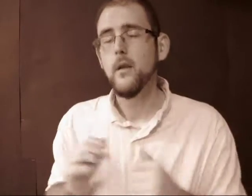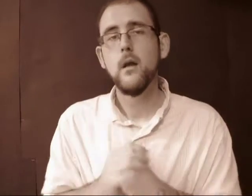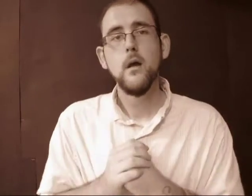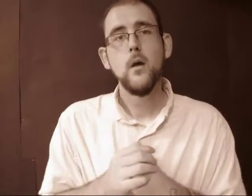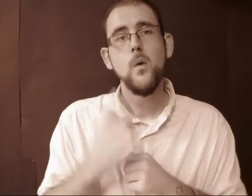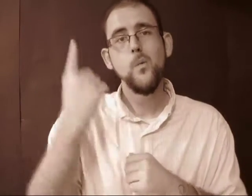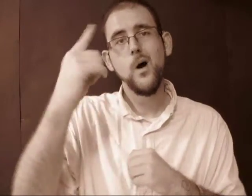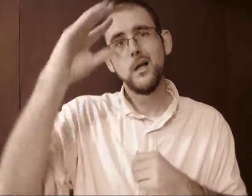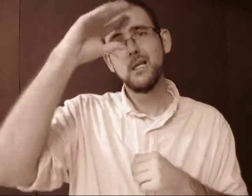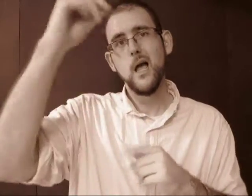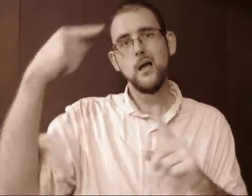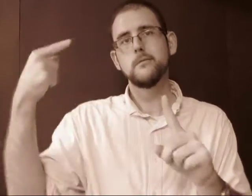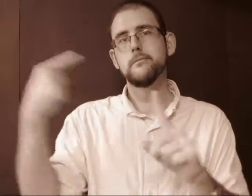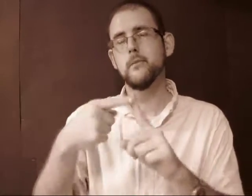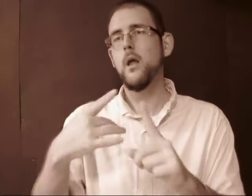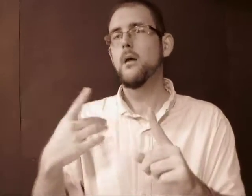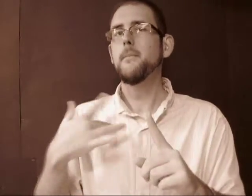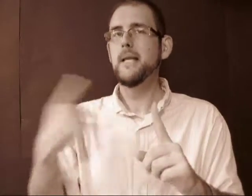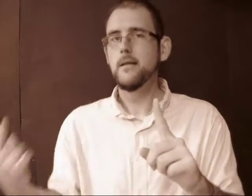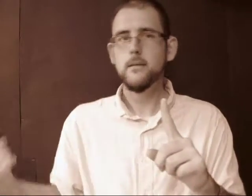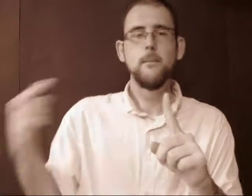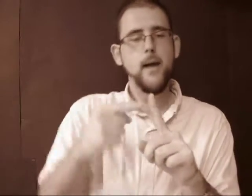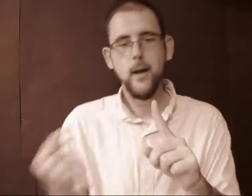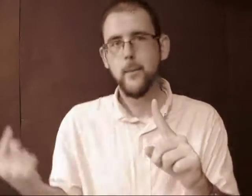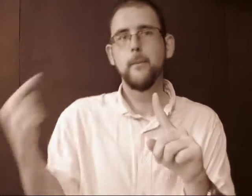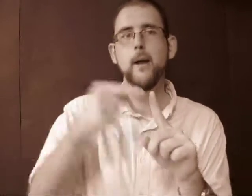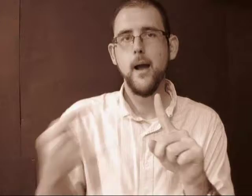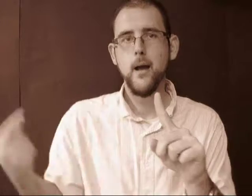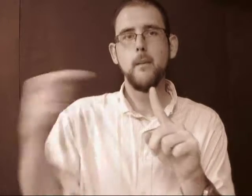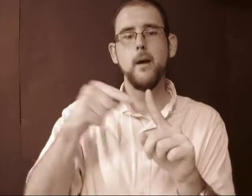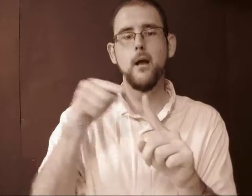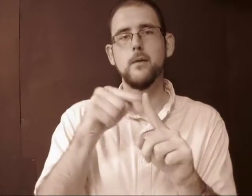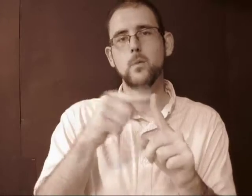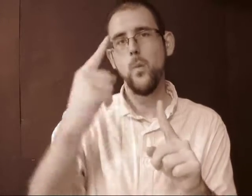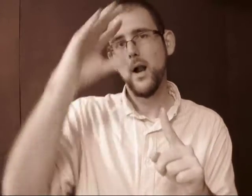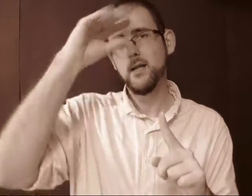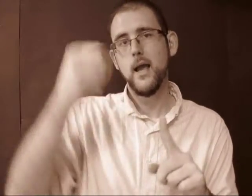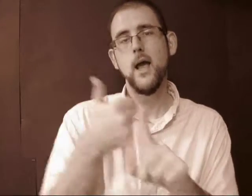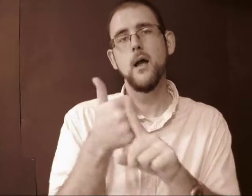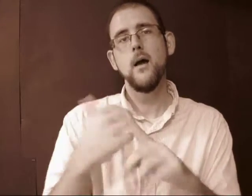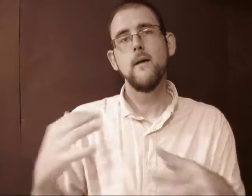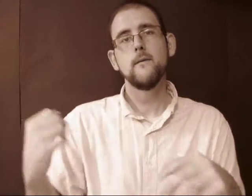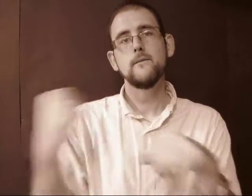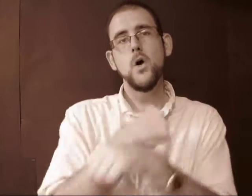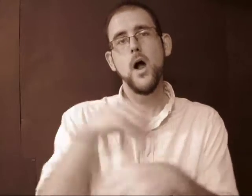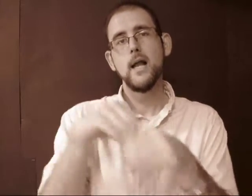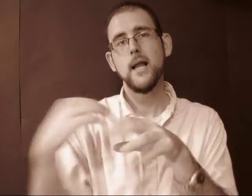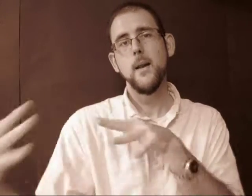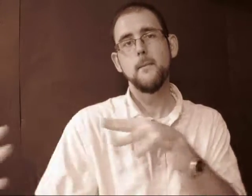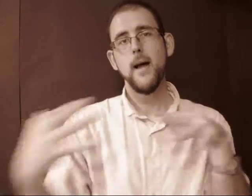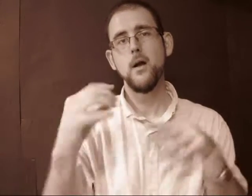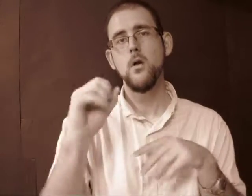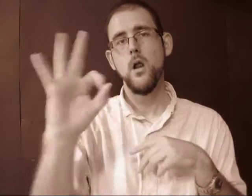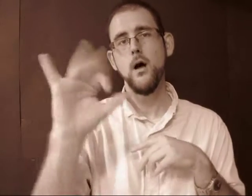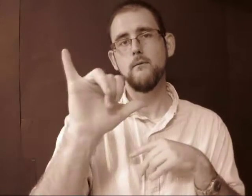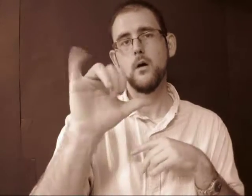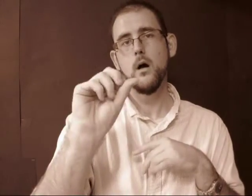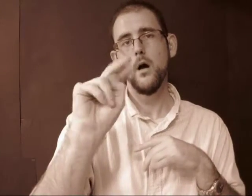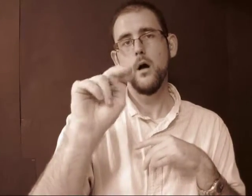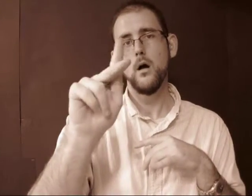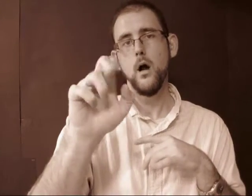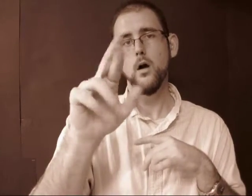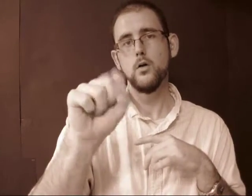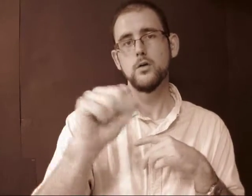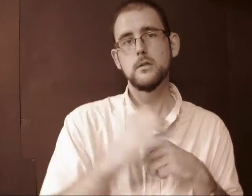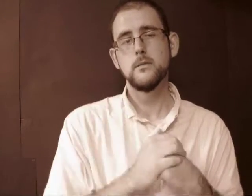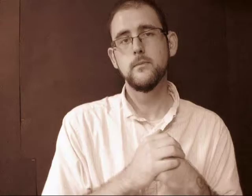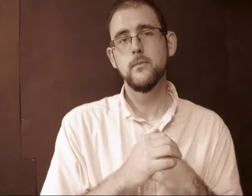One guy we see fairly often fought in the Battle of Yonkers.